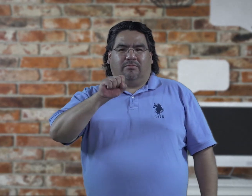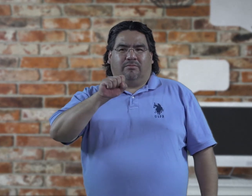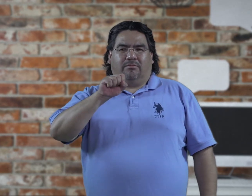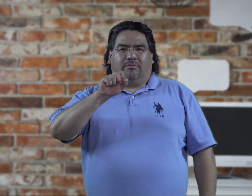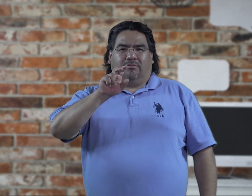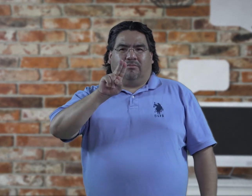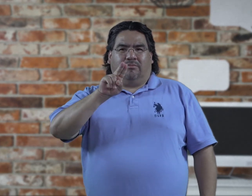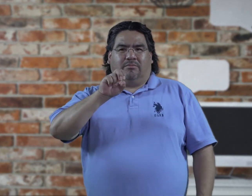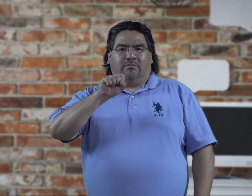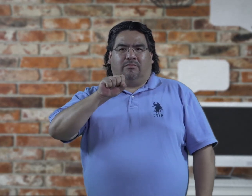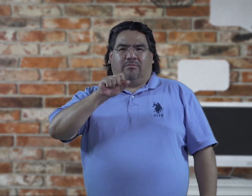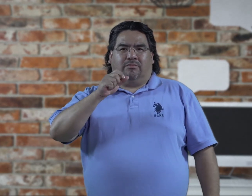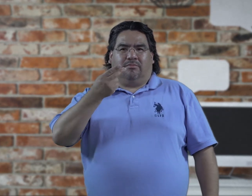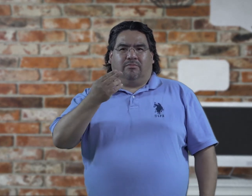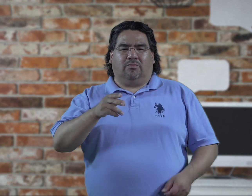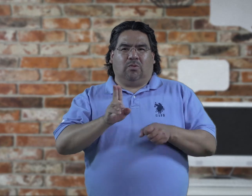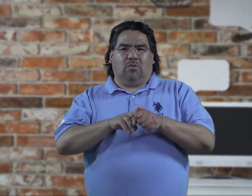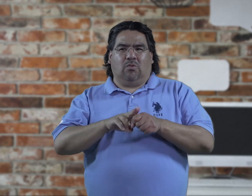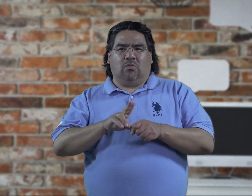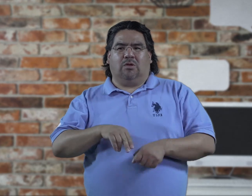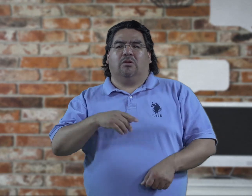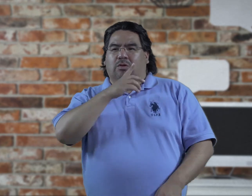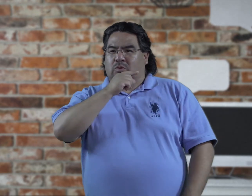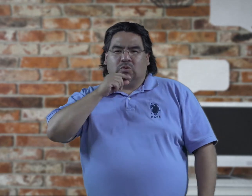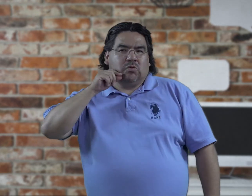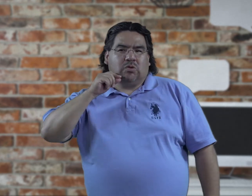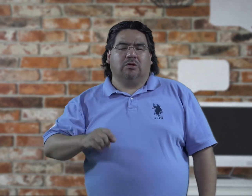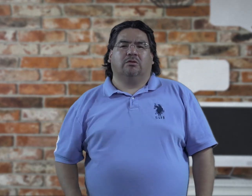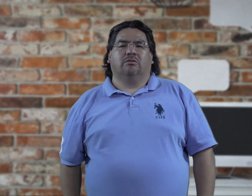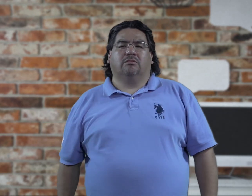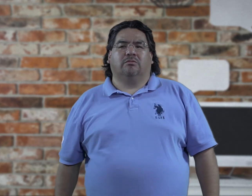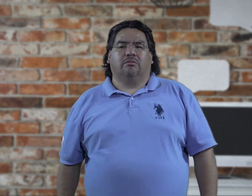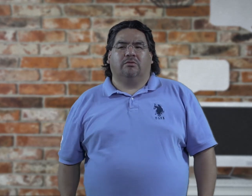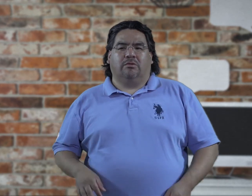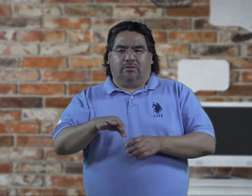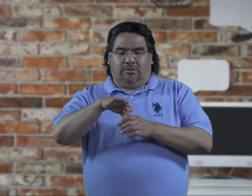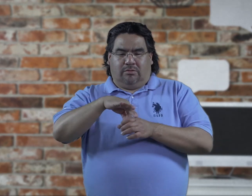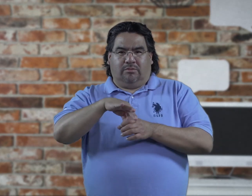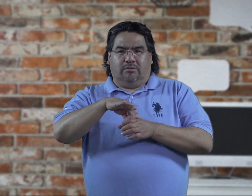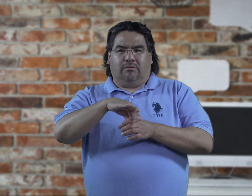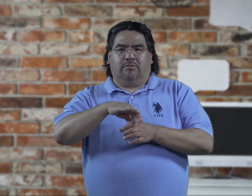Sushi Glue Tea